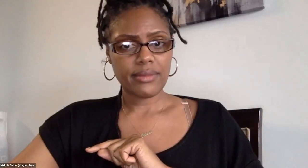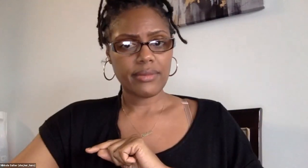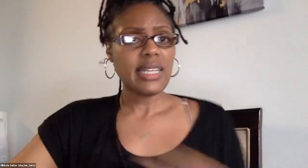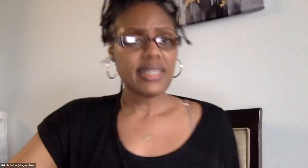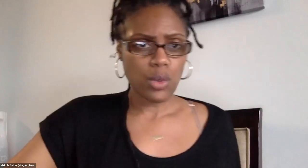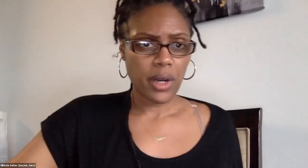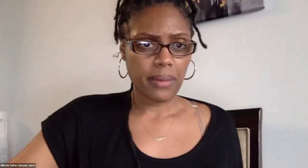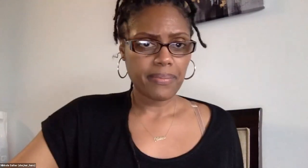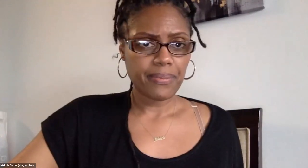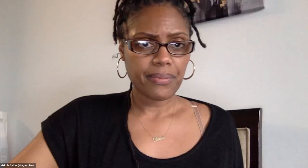Let's get to work.